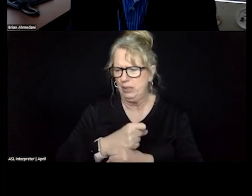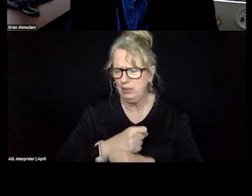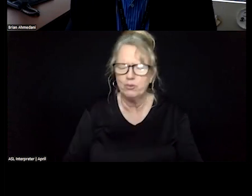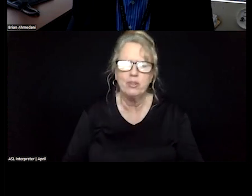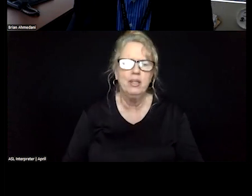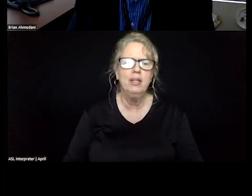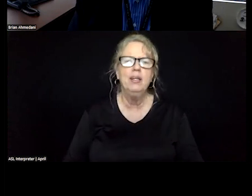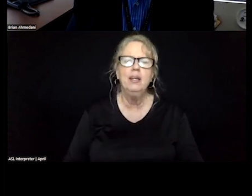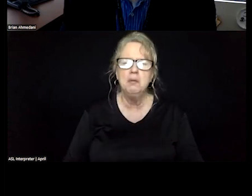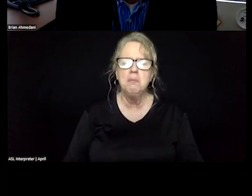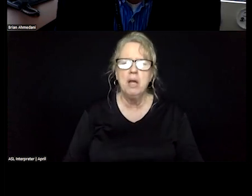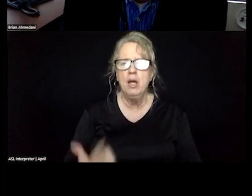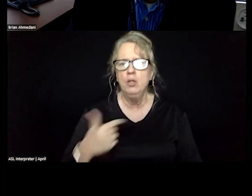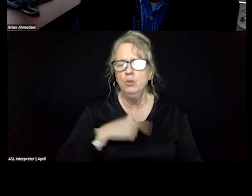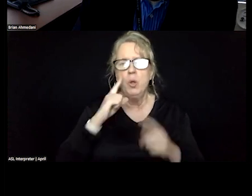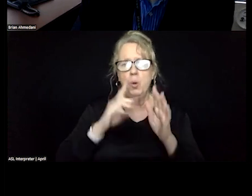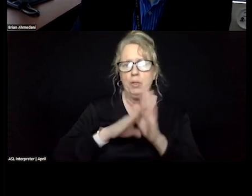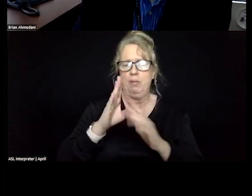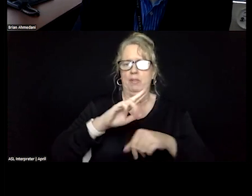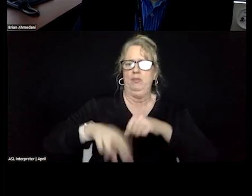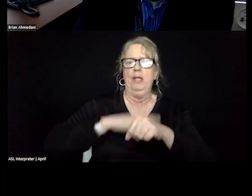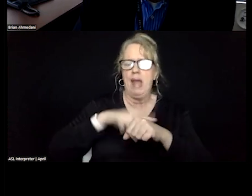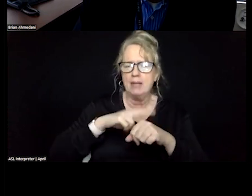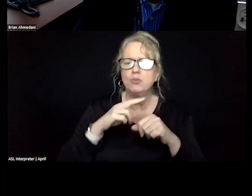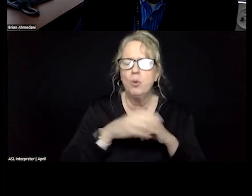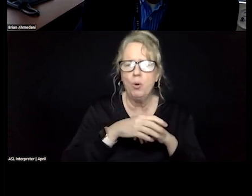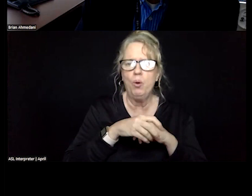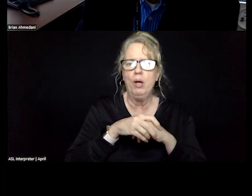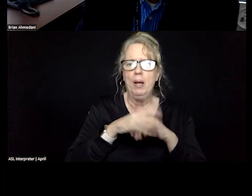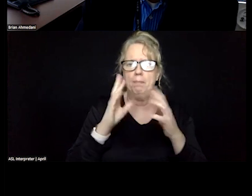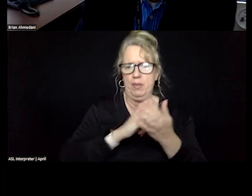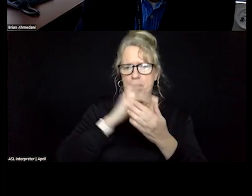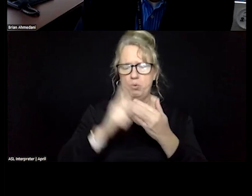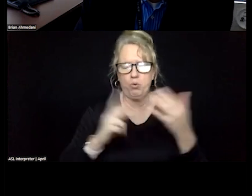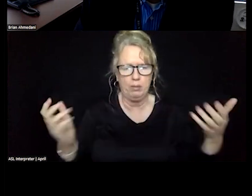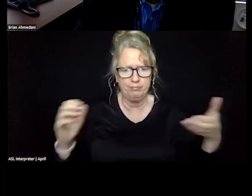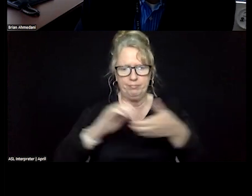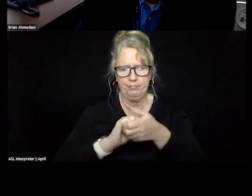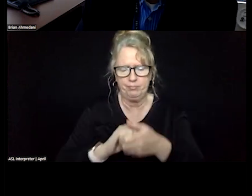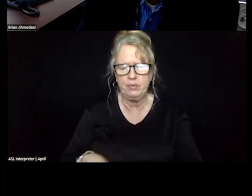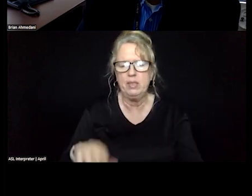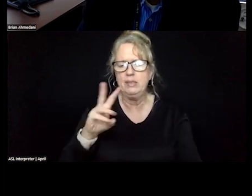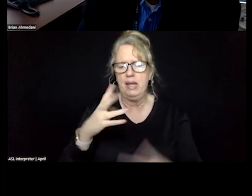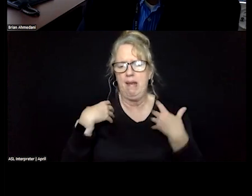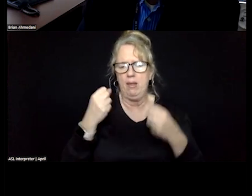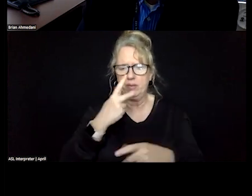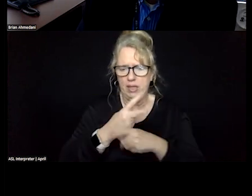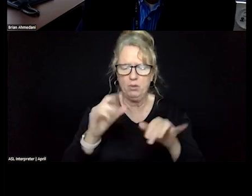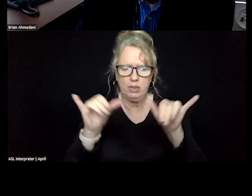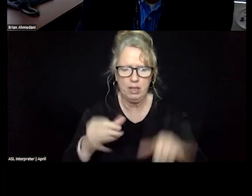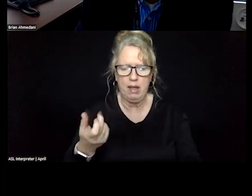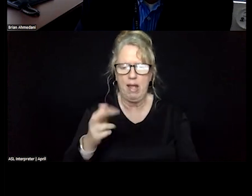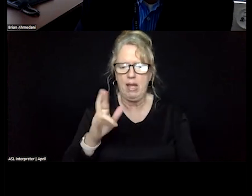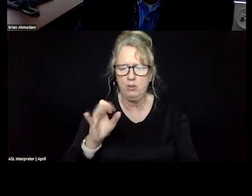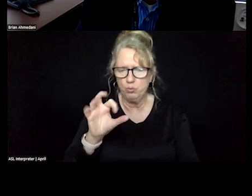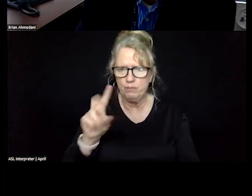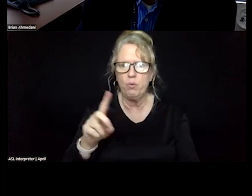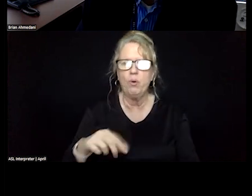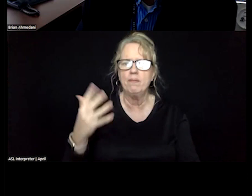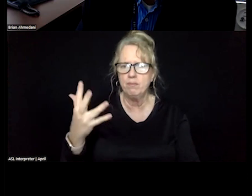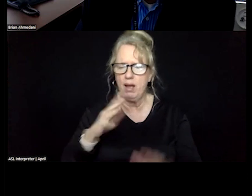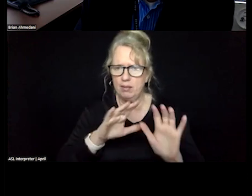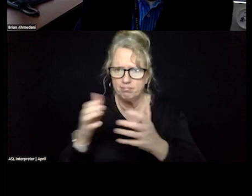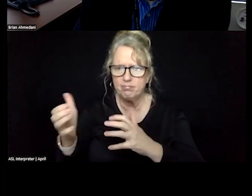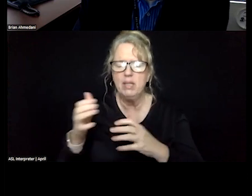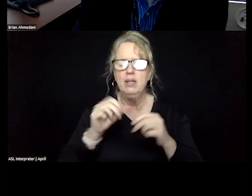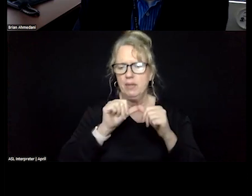SO WE DEVELOPED A NATIONAL SYSTEM WITH HENRY FORD AND KAISER AND